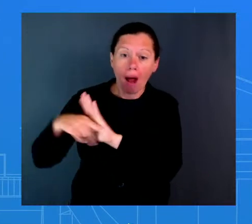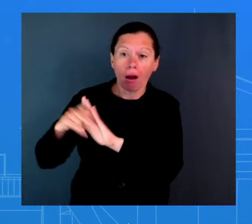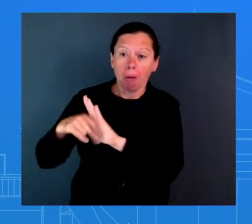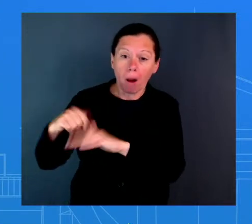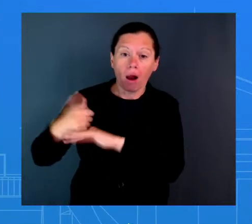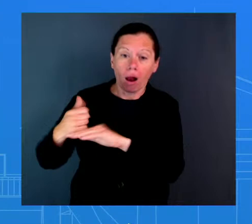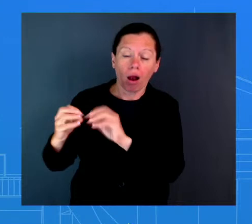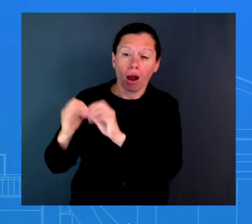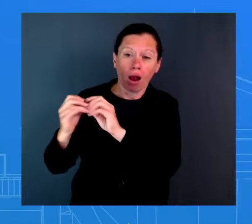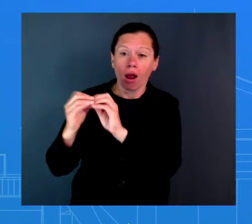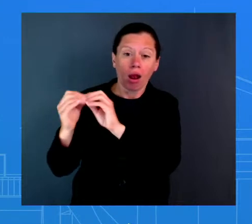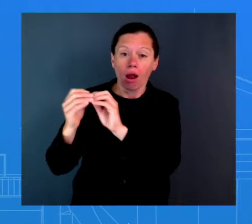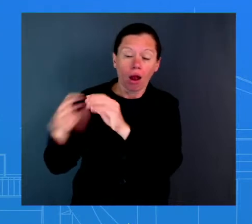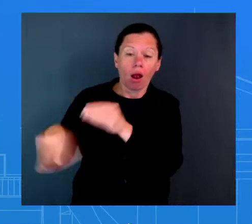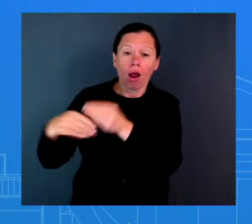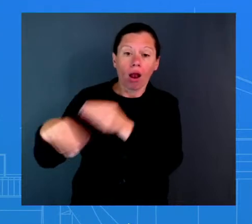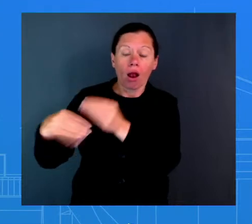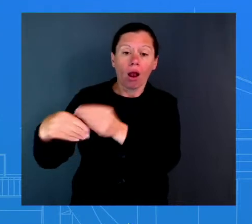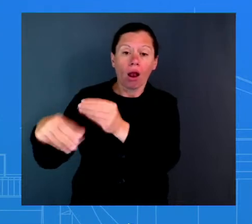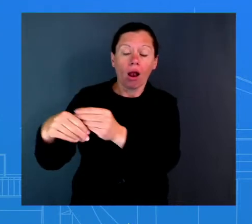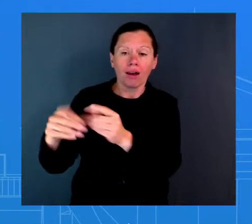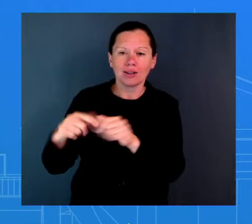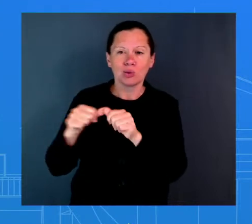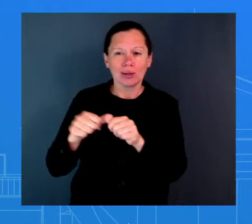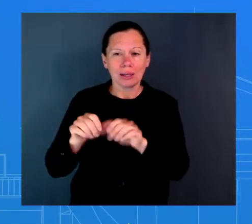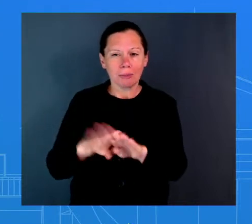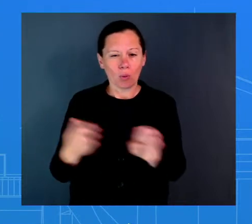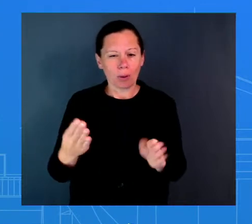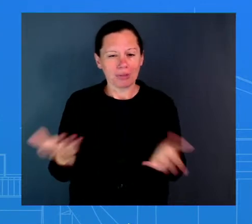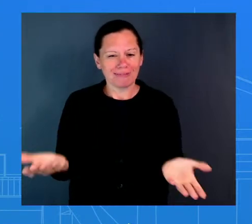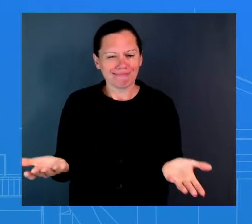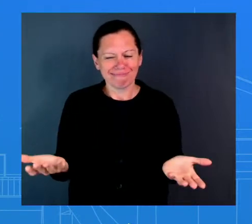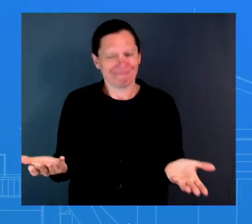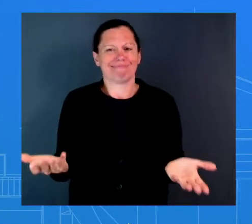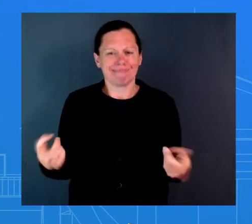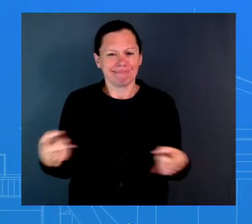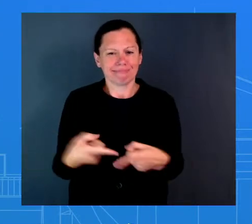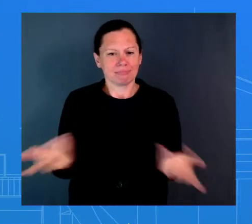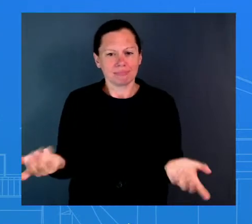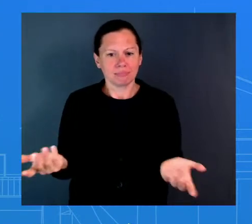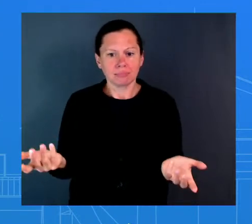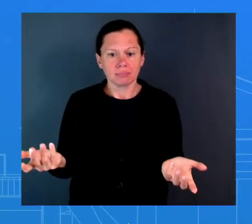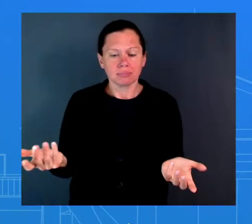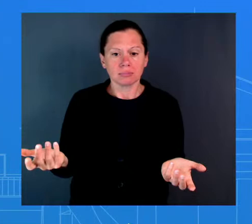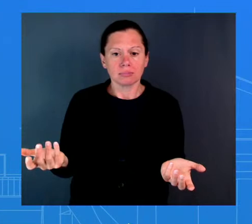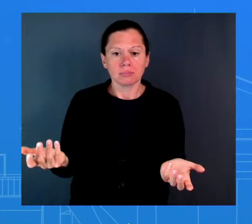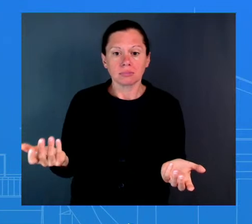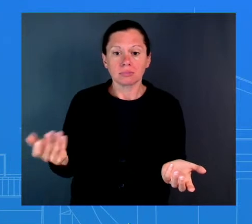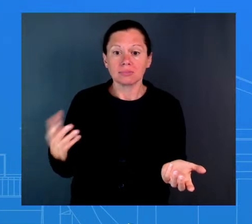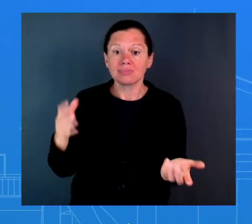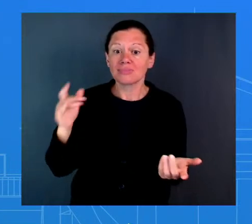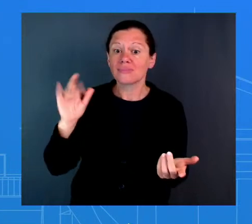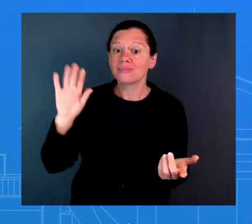from a fact-free impeachment that their own members -- their own members say isn't supported by the evidence,